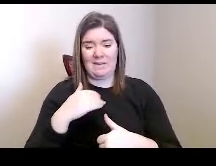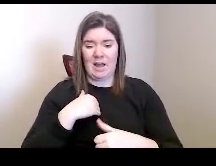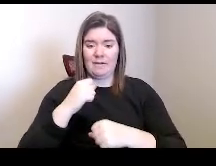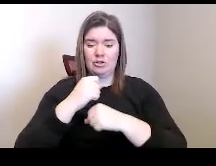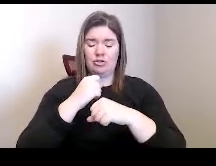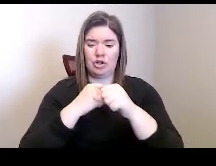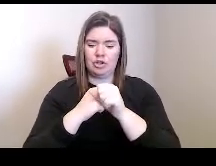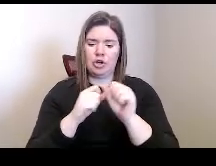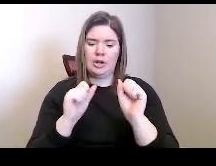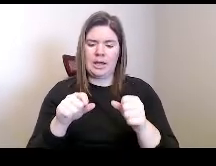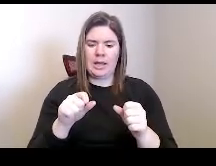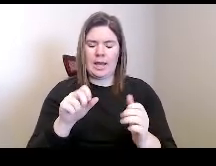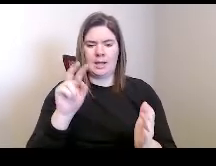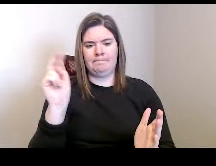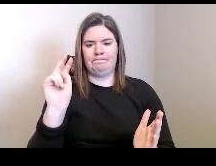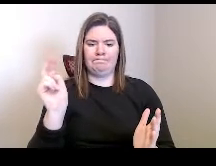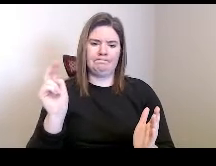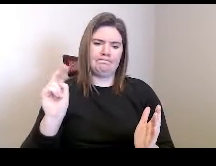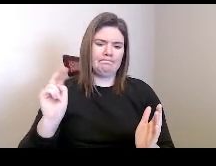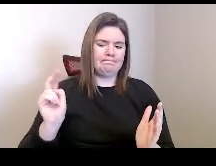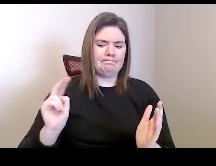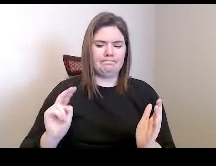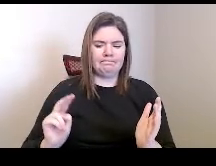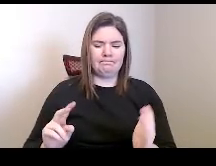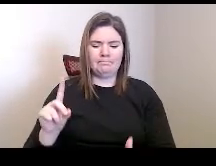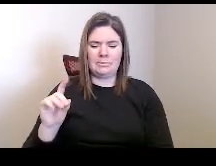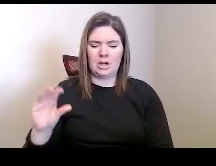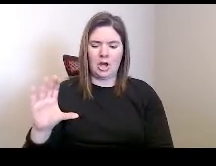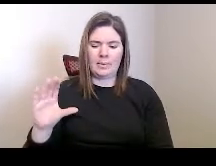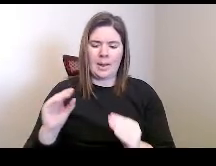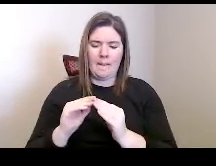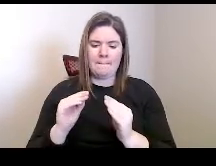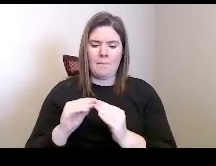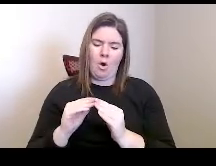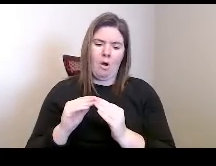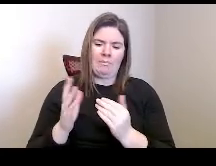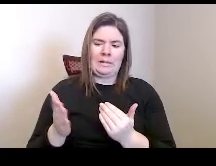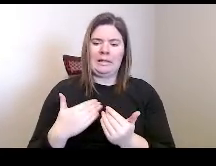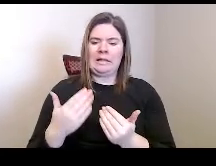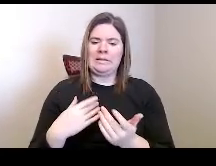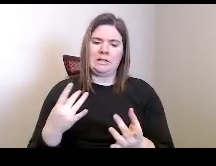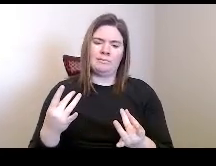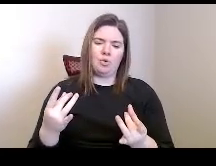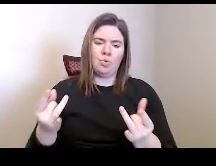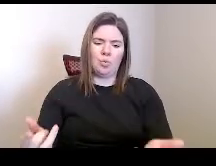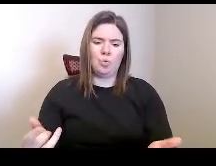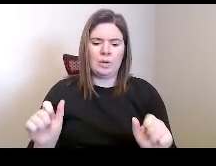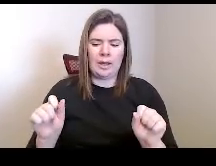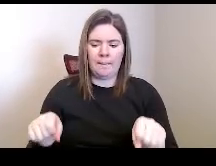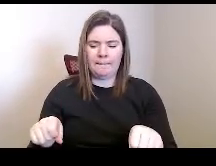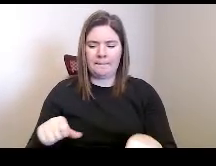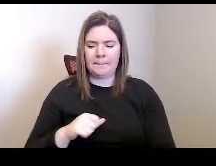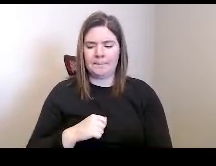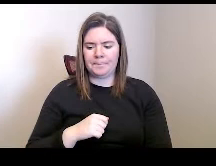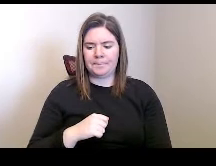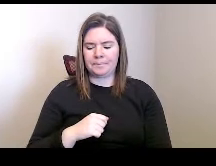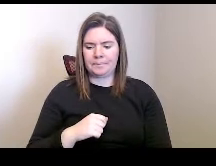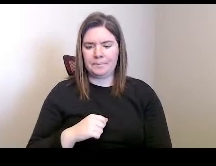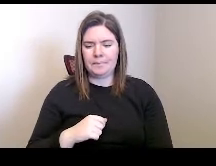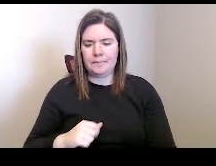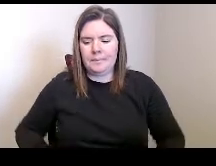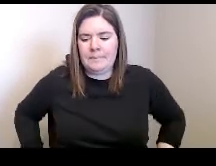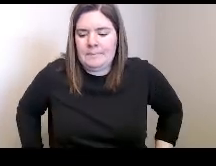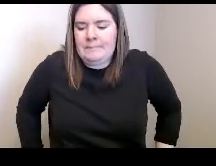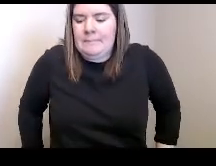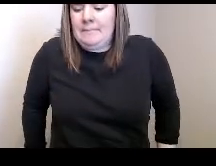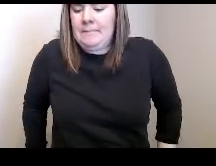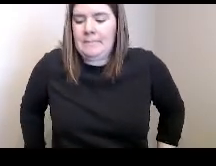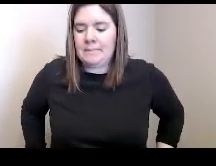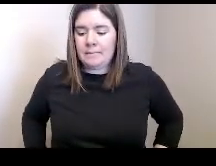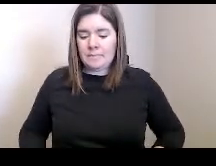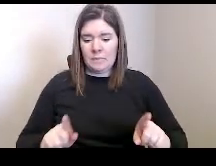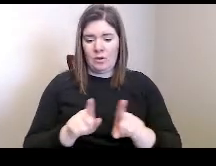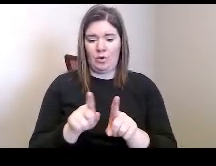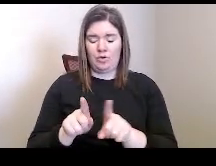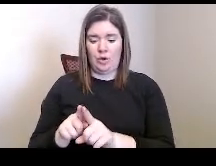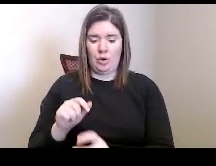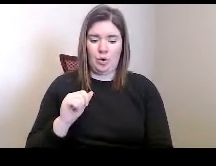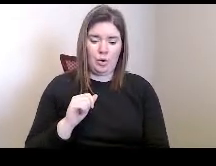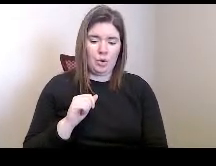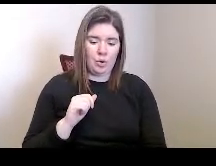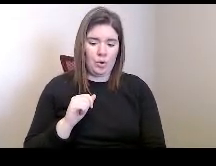the document in a more usable way, so it also allows anybody to apply styles to text which can